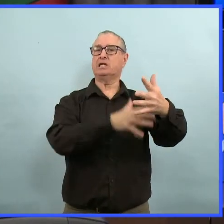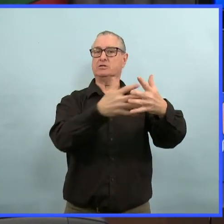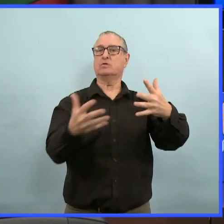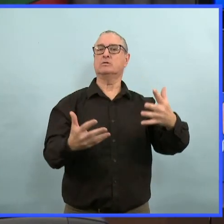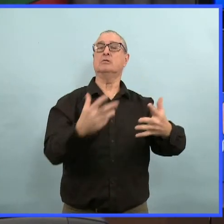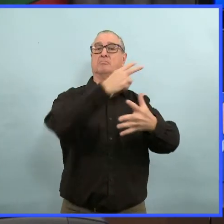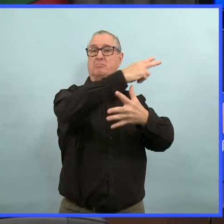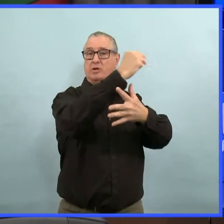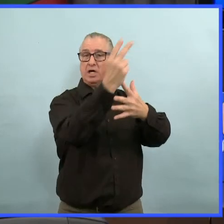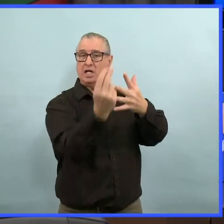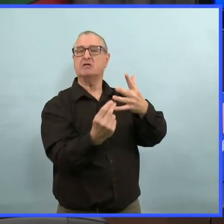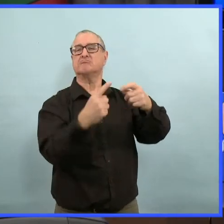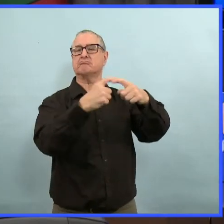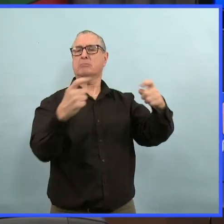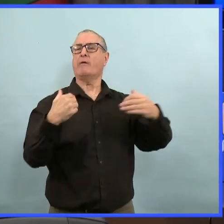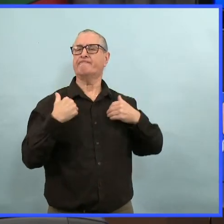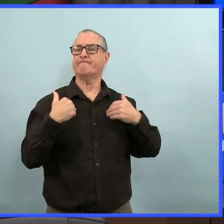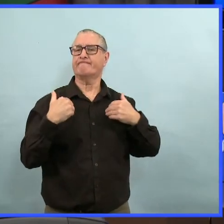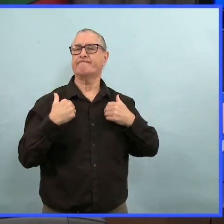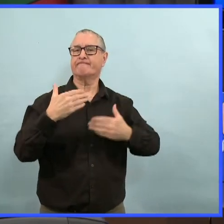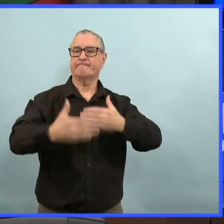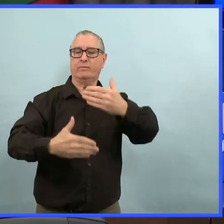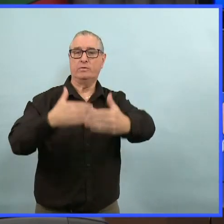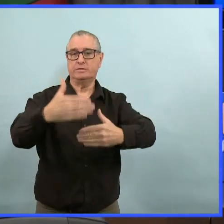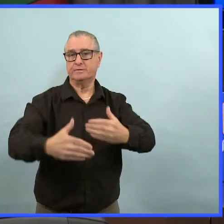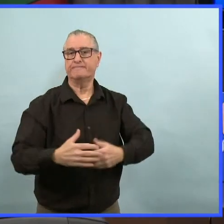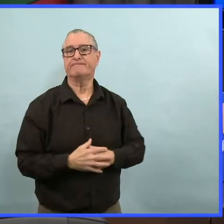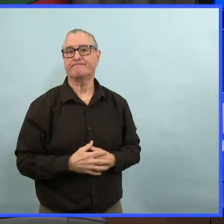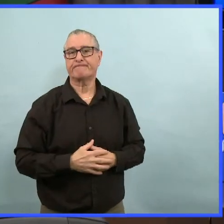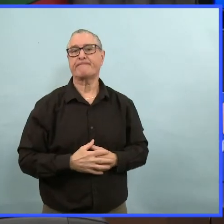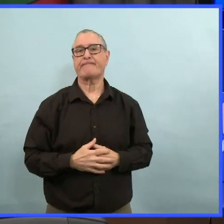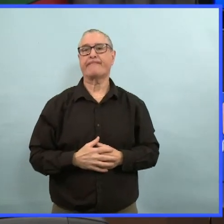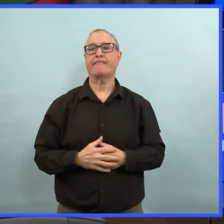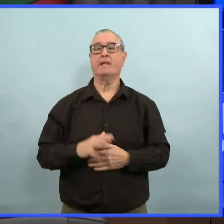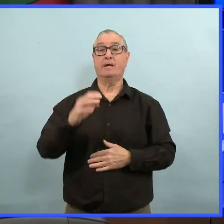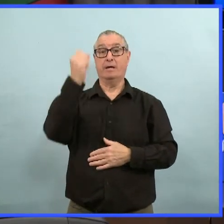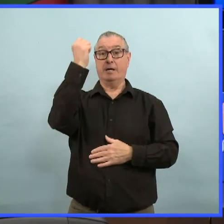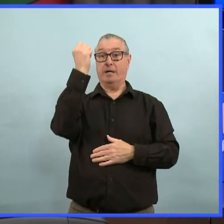at the same time we have the ability at any time to start to reverse that plan to